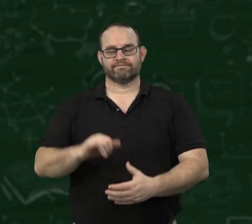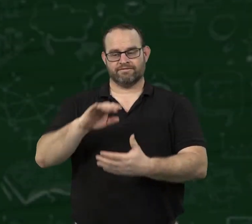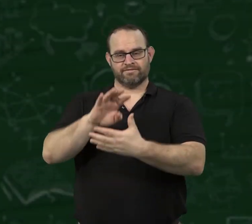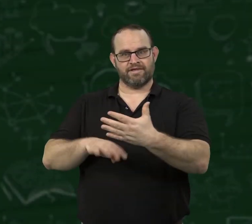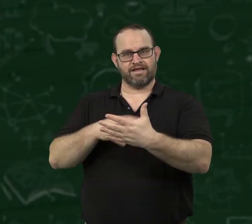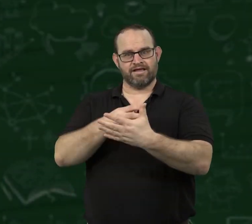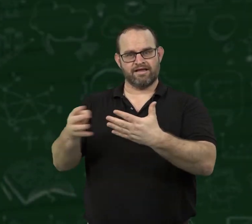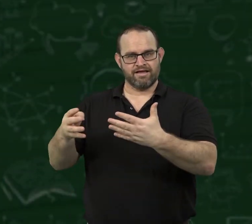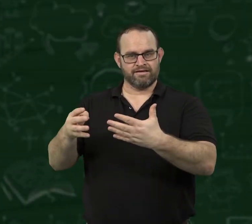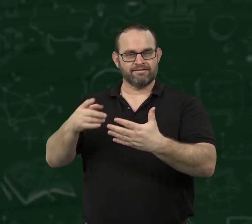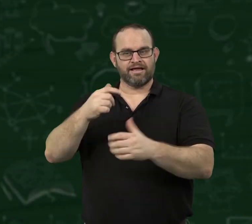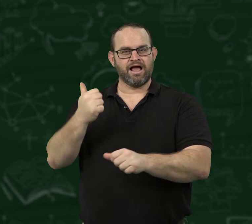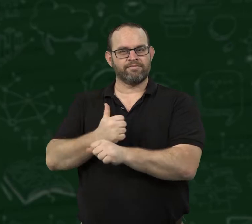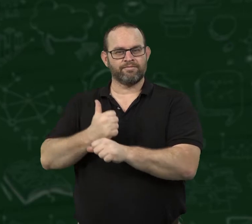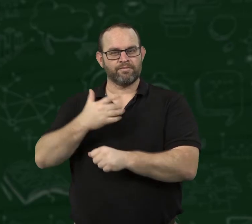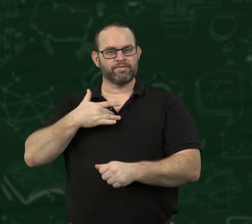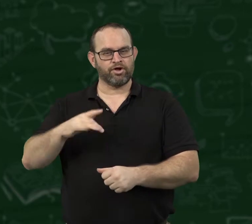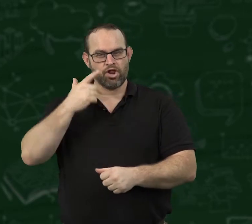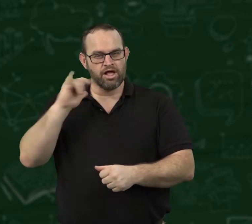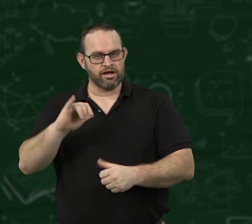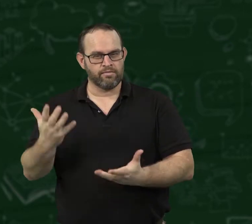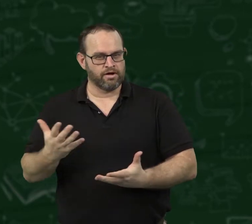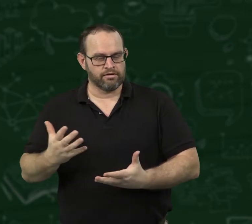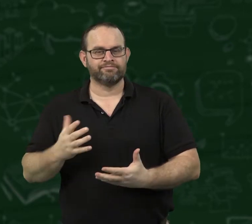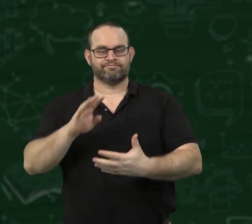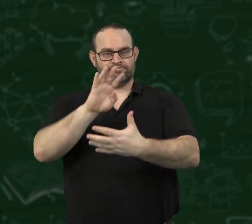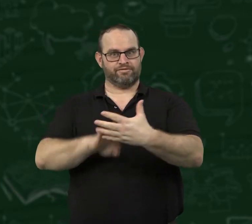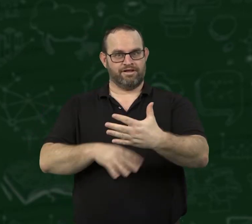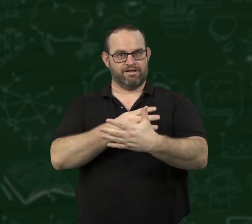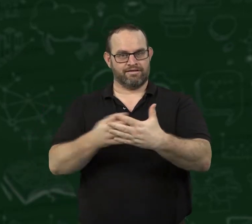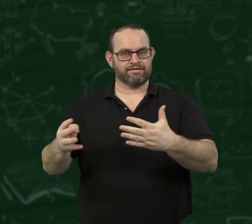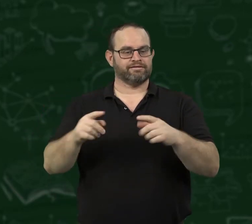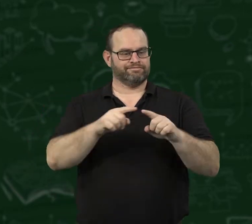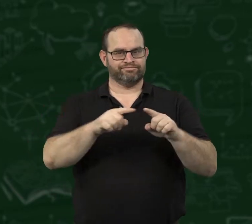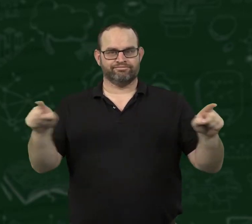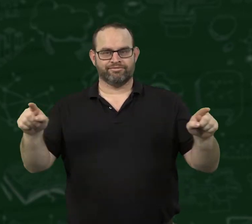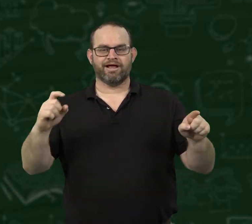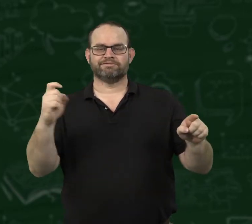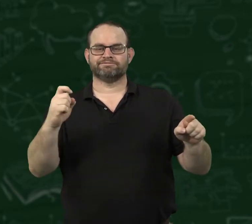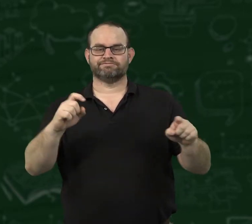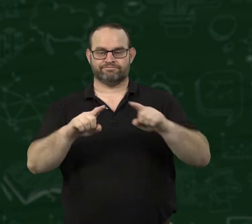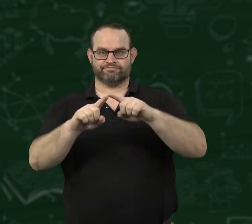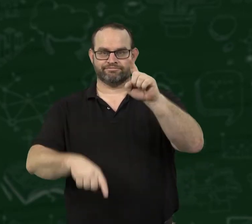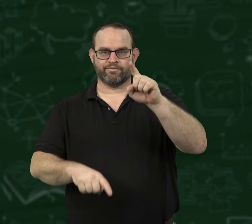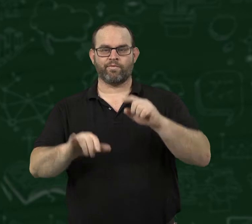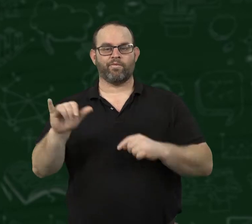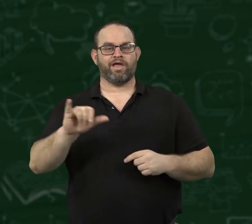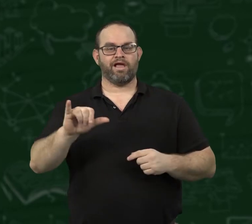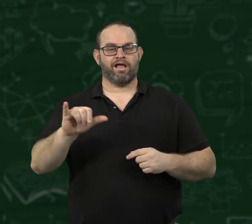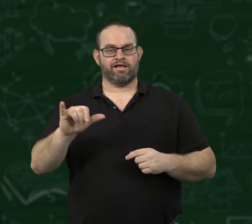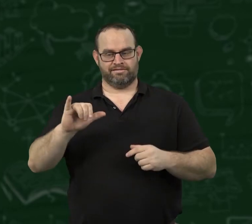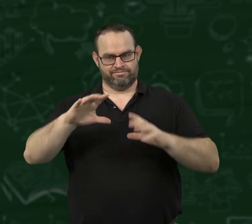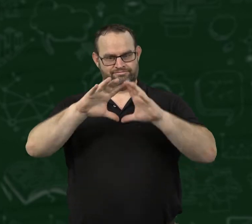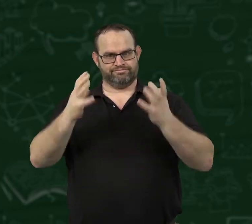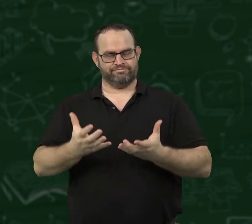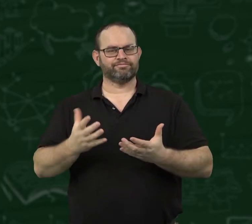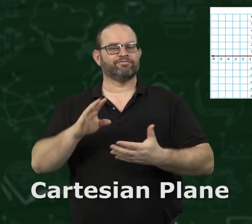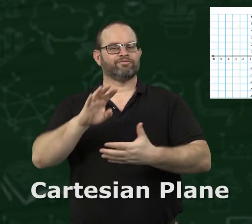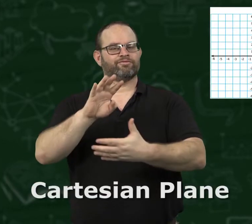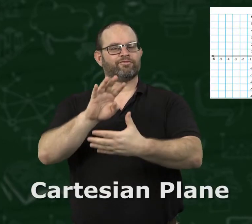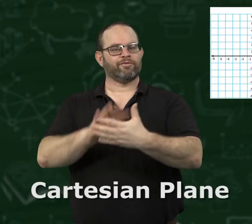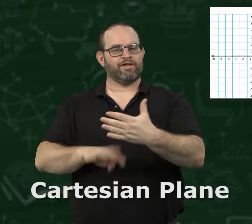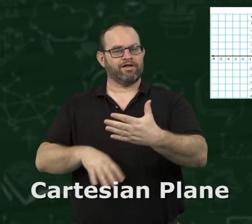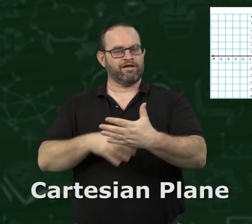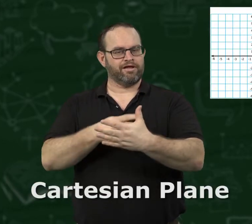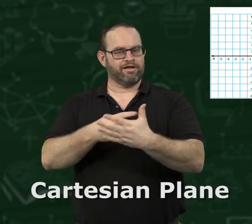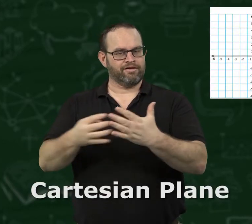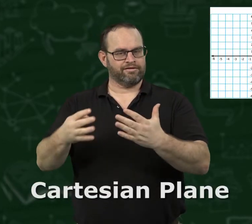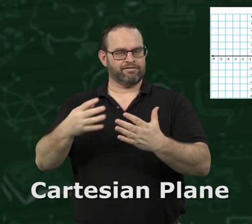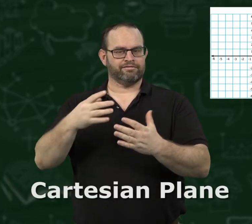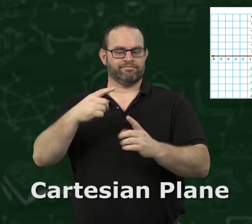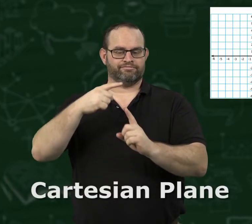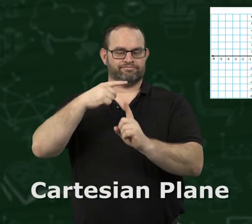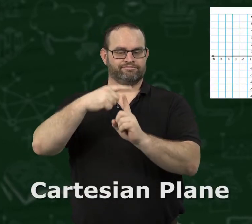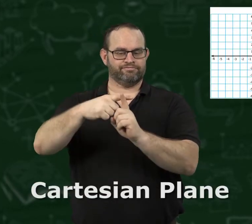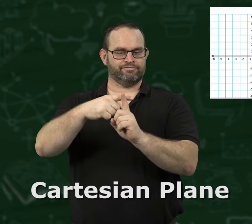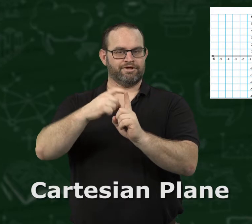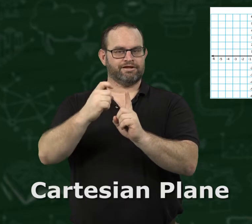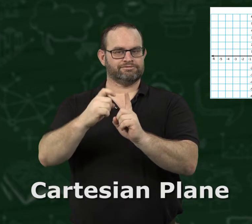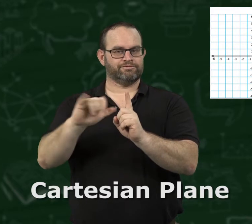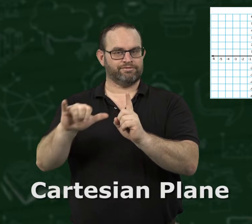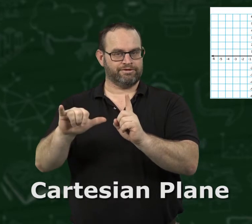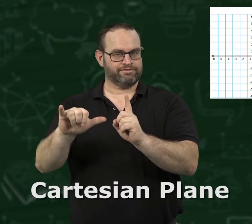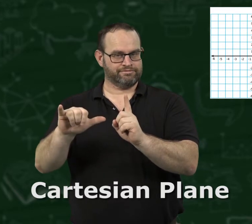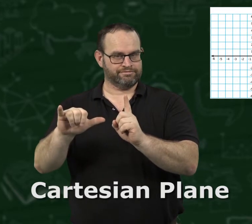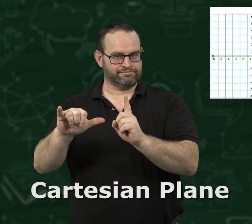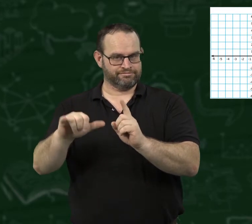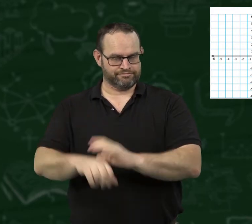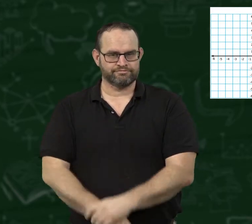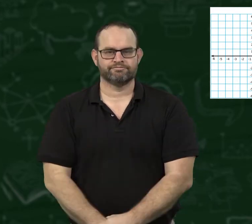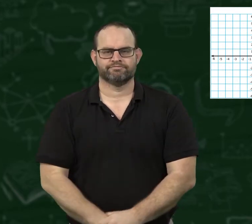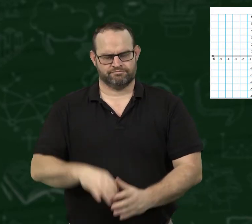Graphs in algebra include an x-axis and a y-axis, we call this the Cartesian plane.